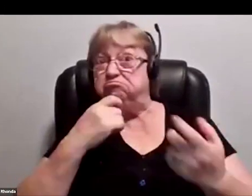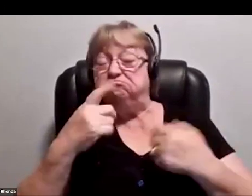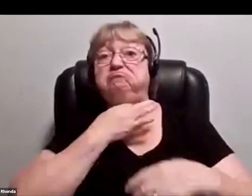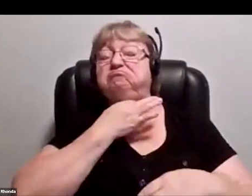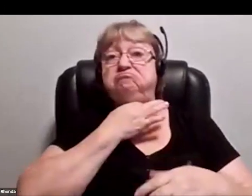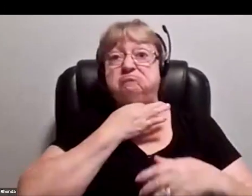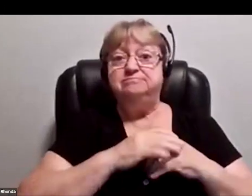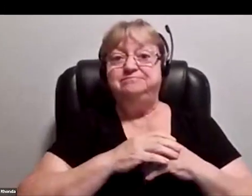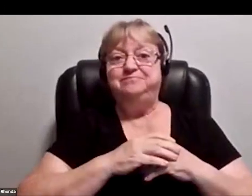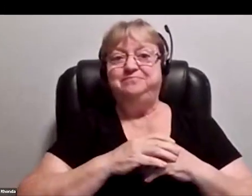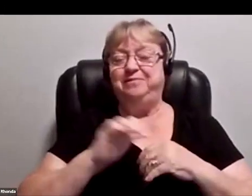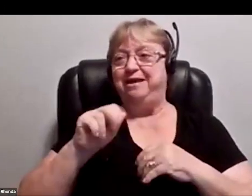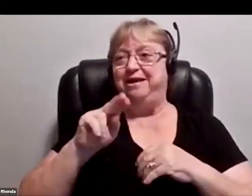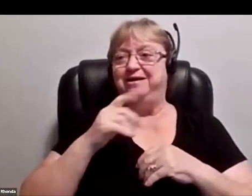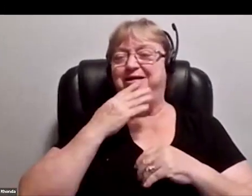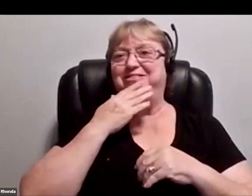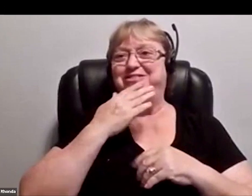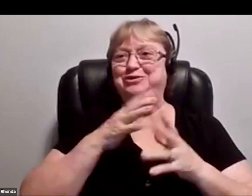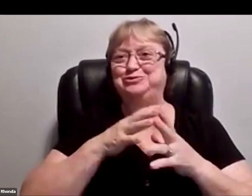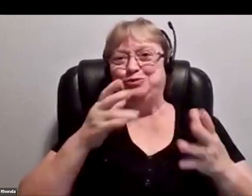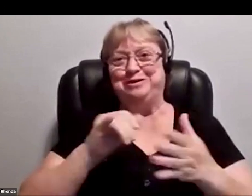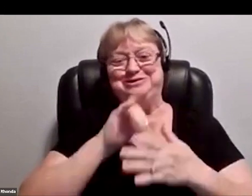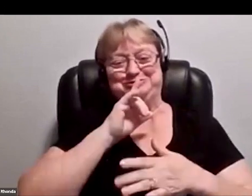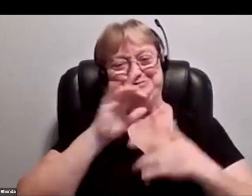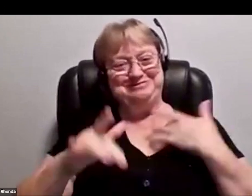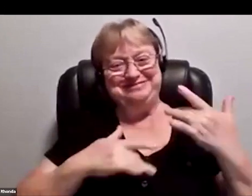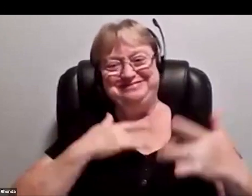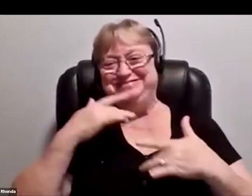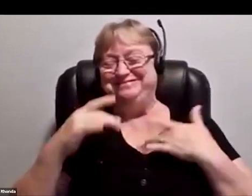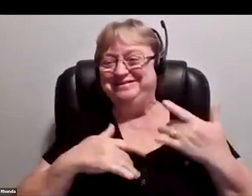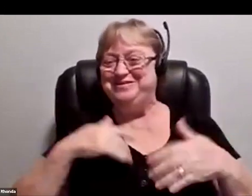Thank you so much, Kalvin and Connor. That was so exciting. Gosh, so just to say it back to you,